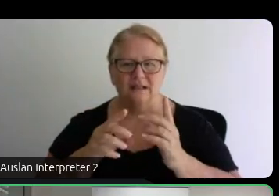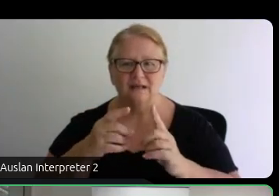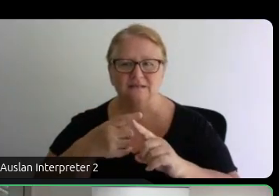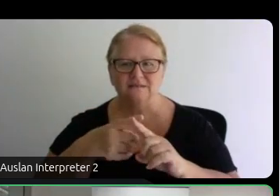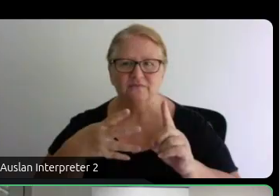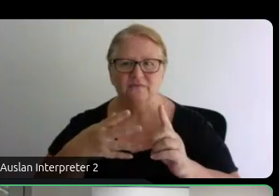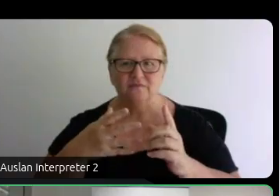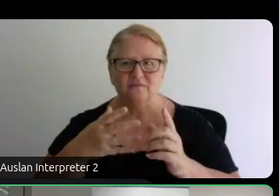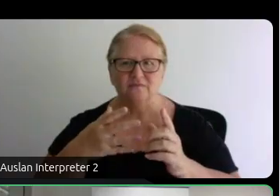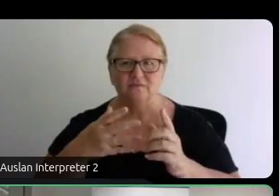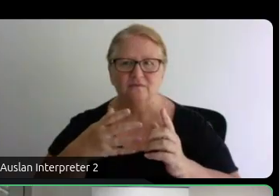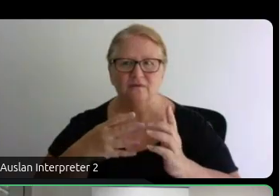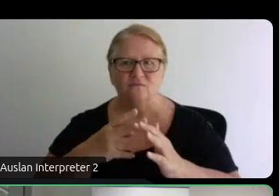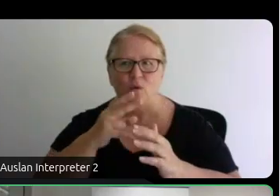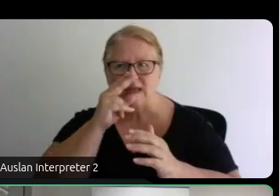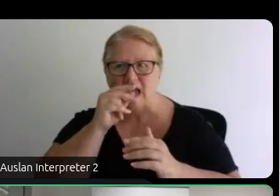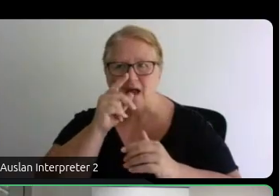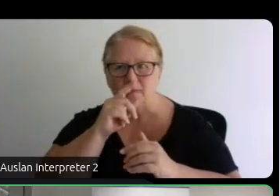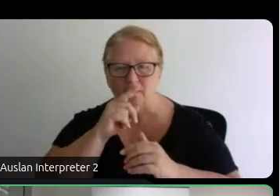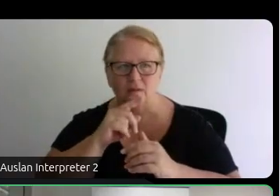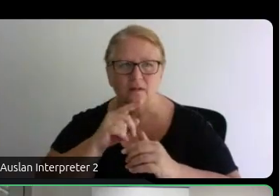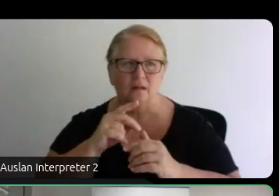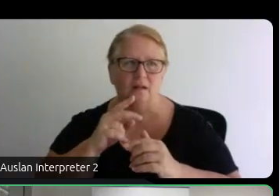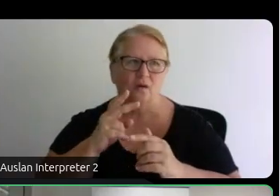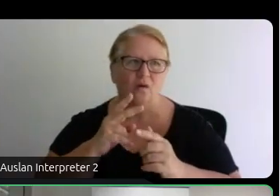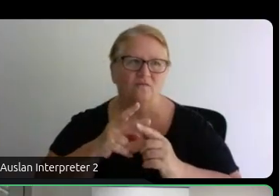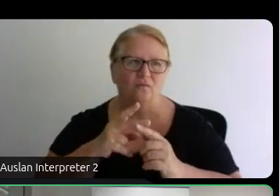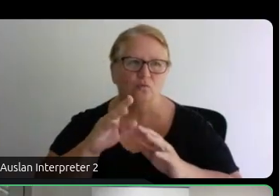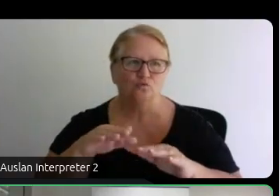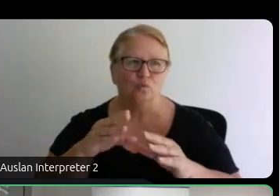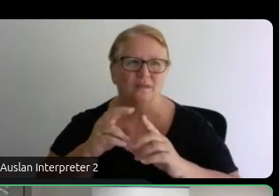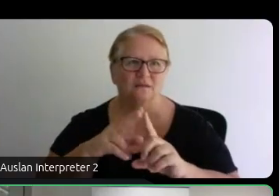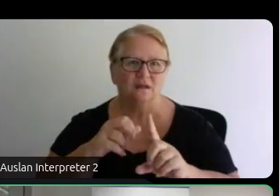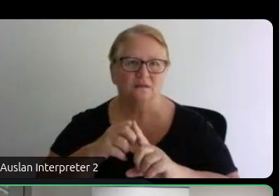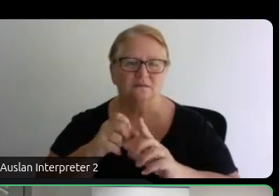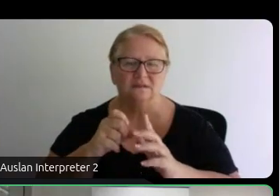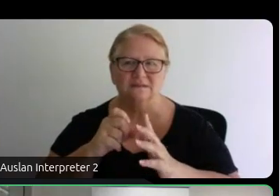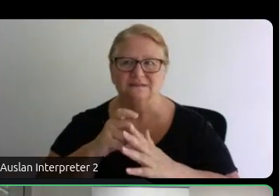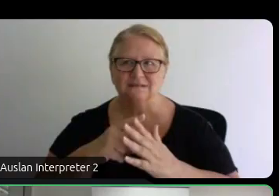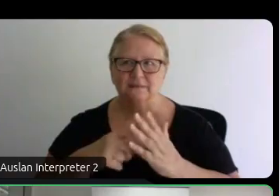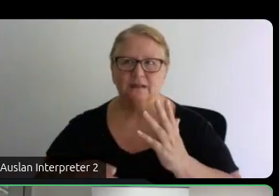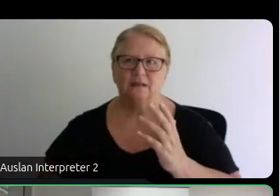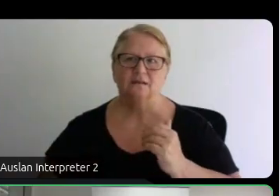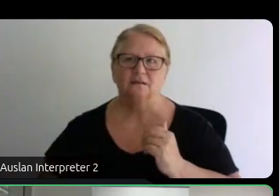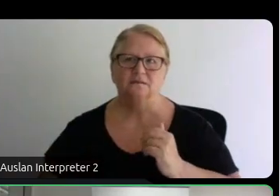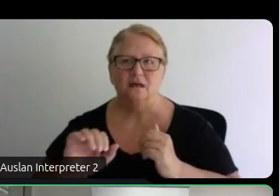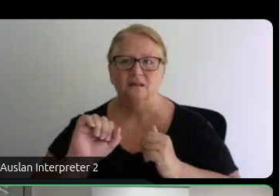people as in only take children with diagnosed disabilities and their service helps to improve